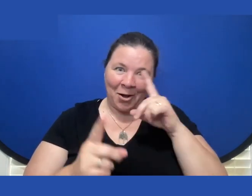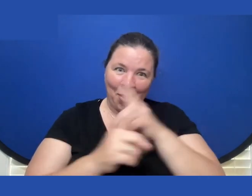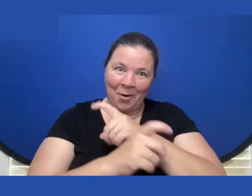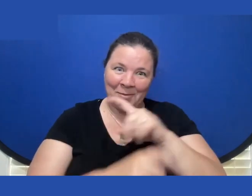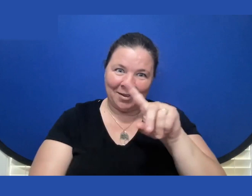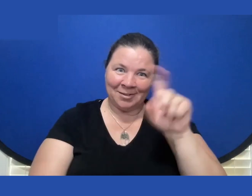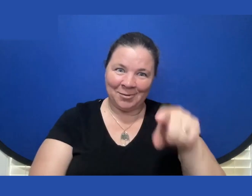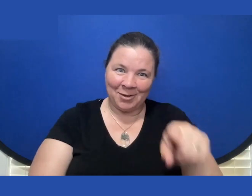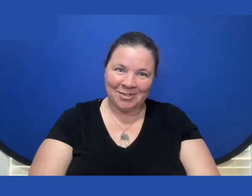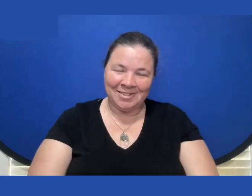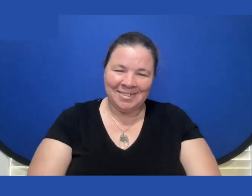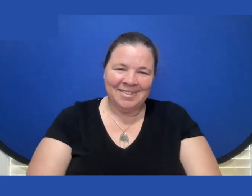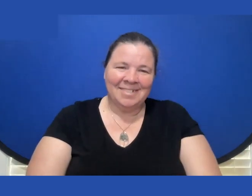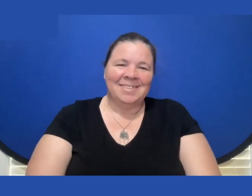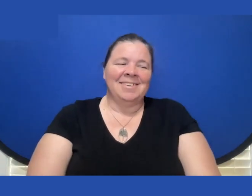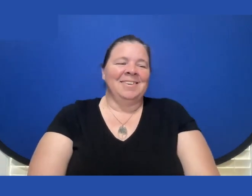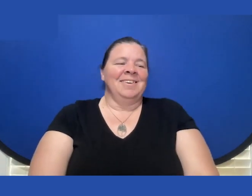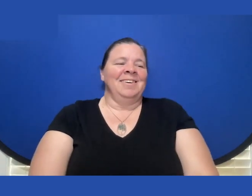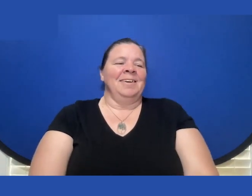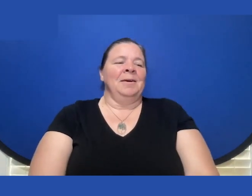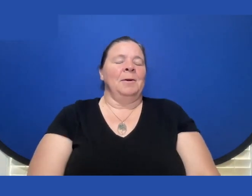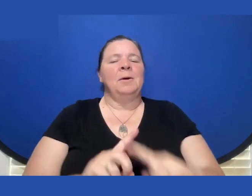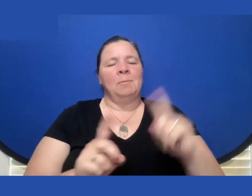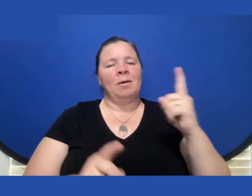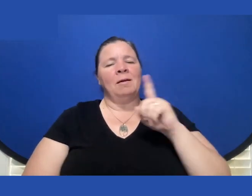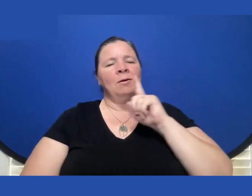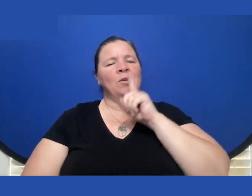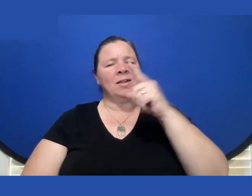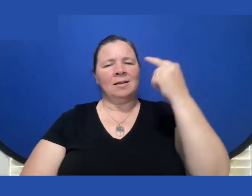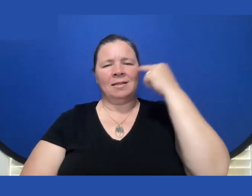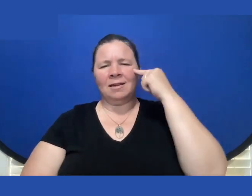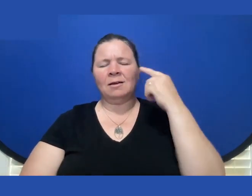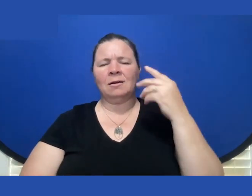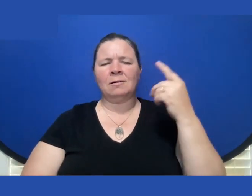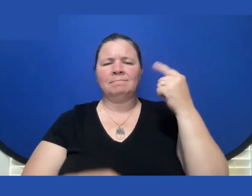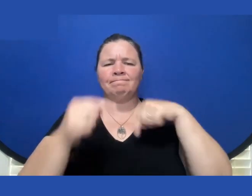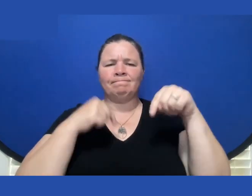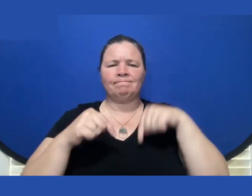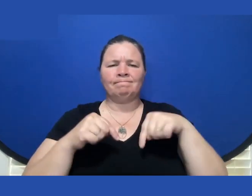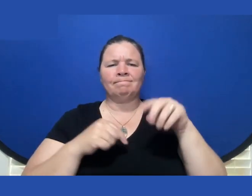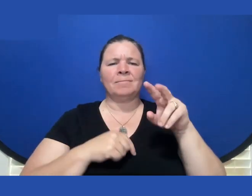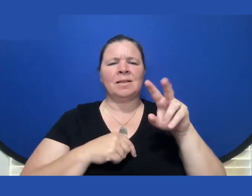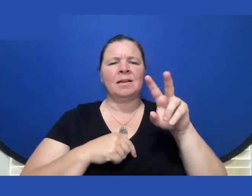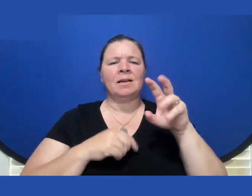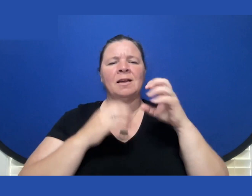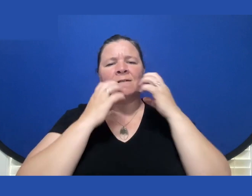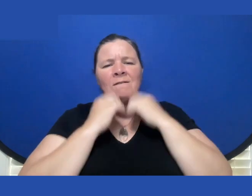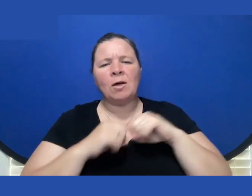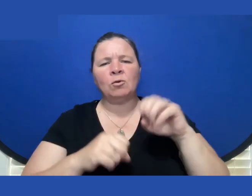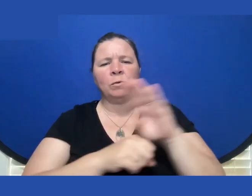I know it is. But I really think it goes back to the value of the business and why we started it